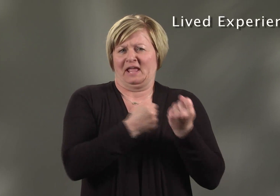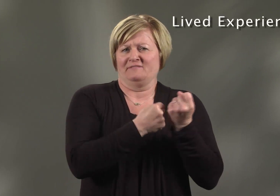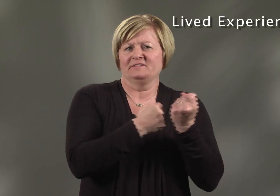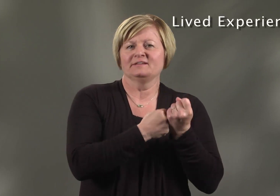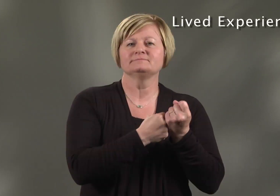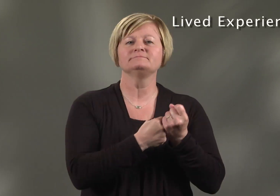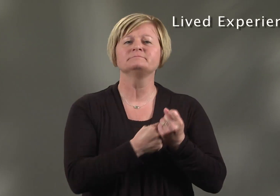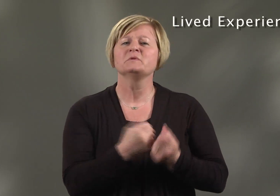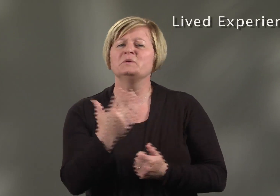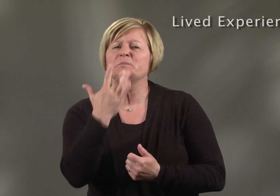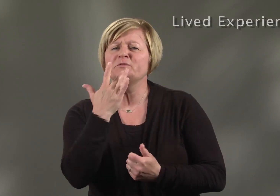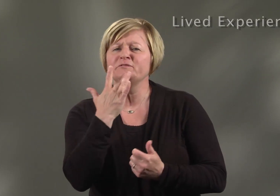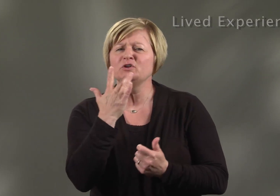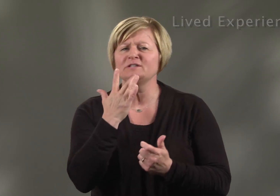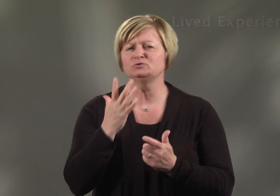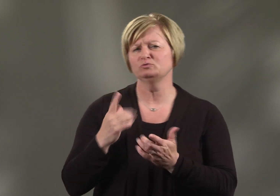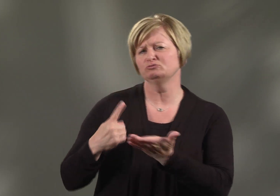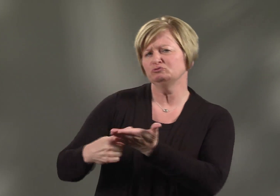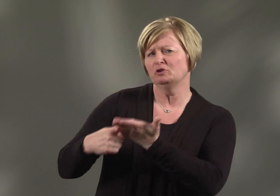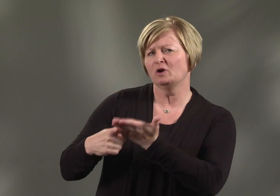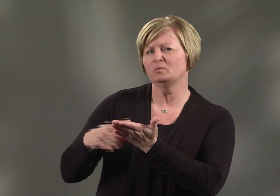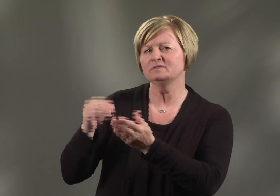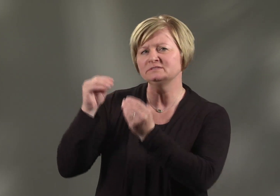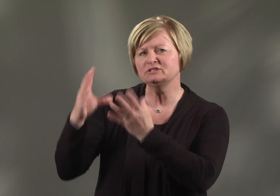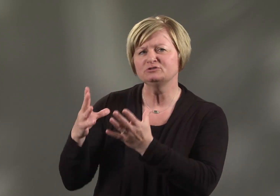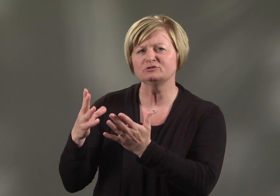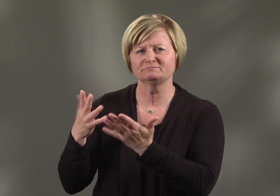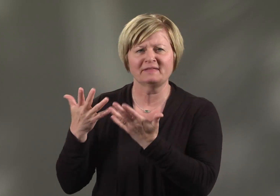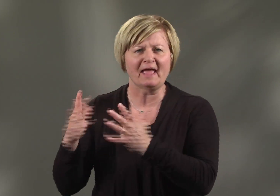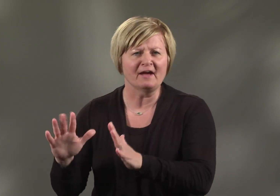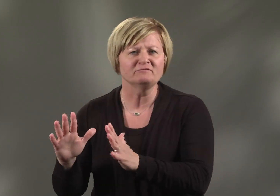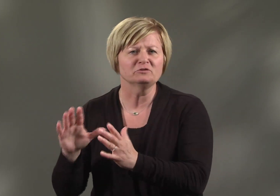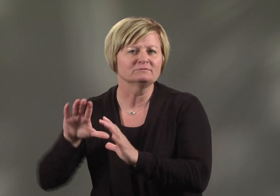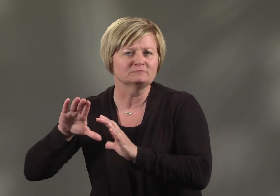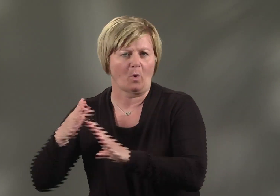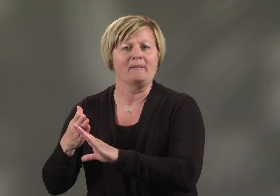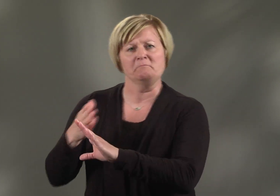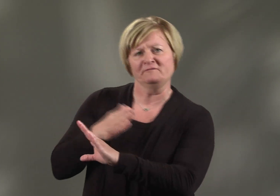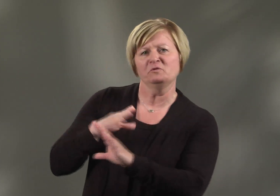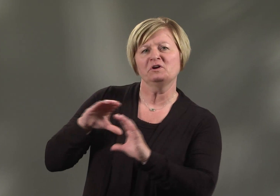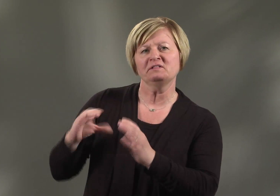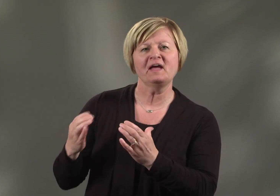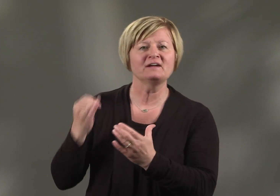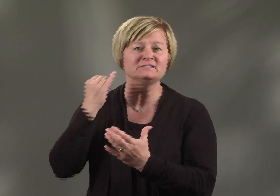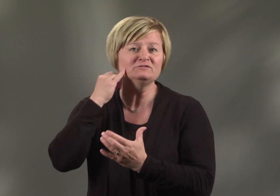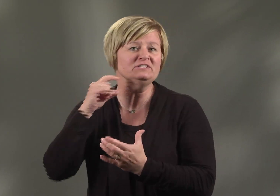preferring to talk with teachers before or after class if she had questions that needed to be clarified.